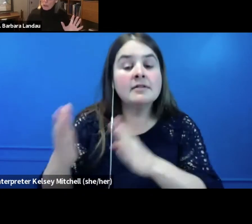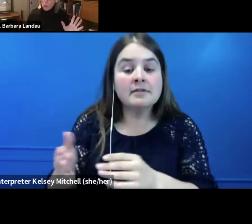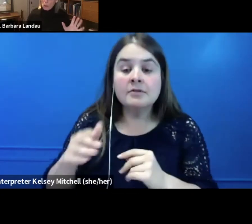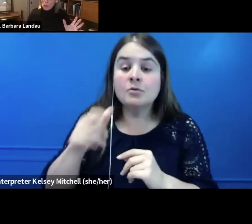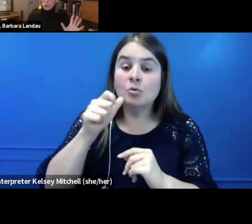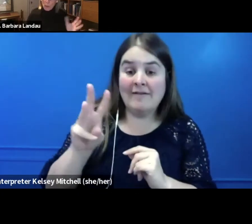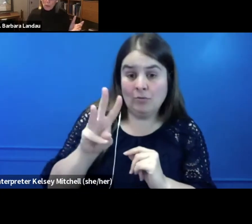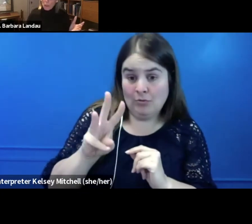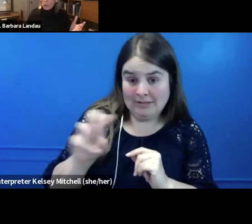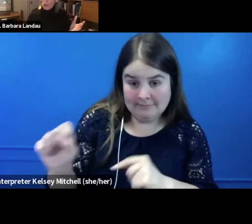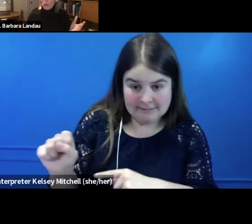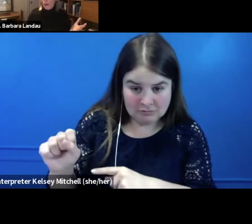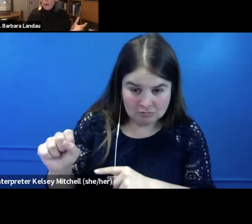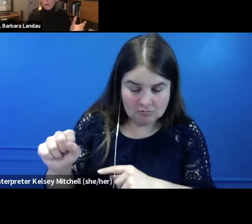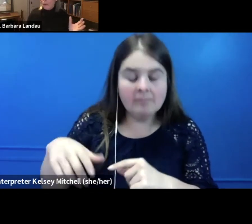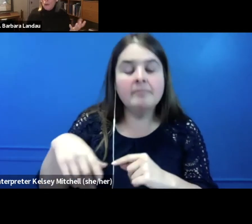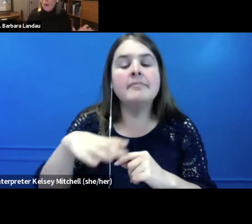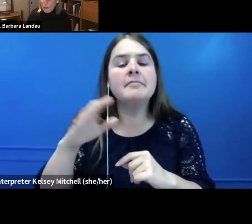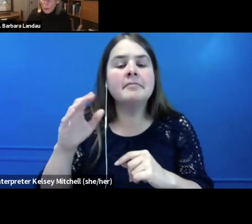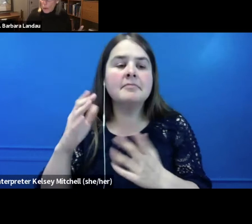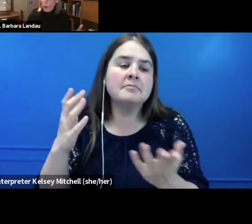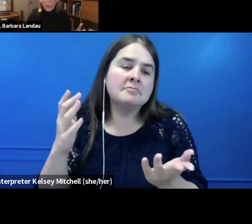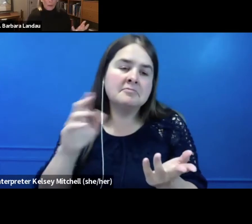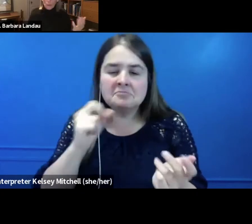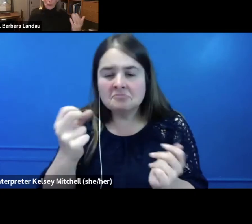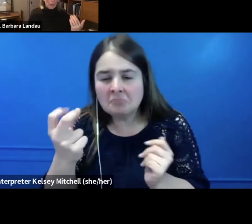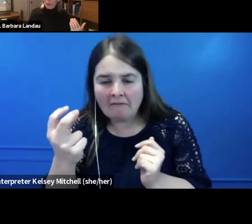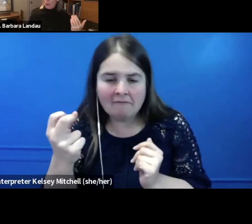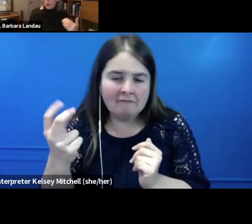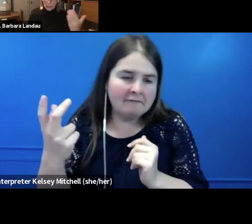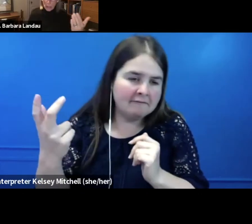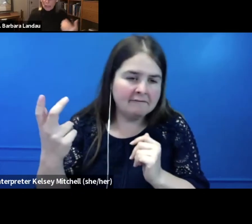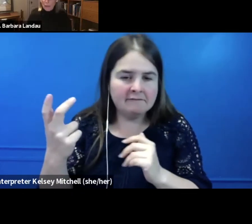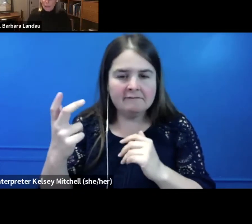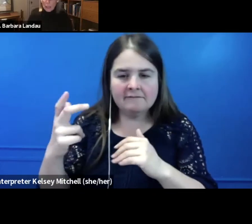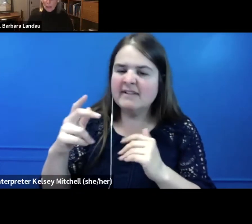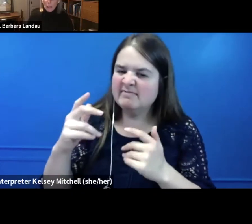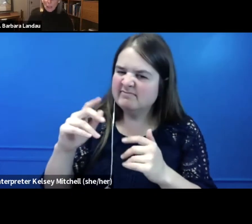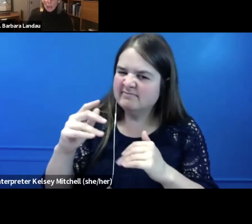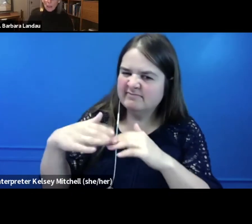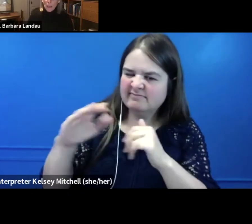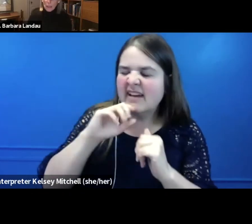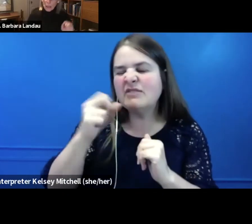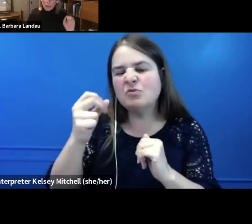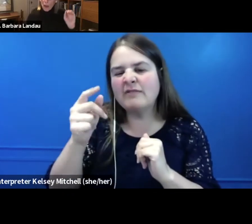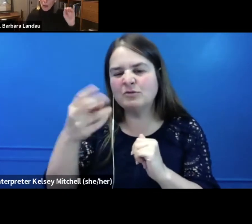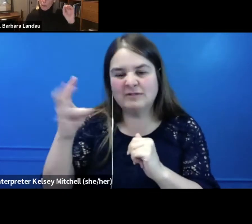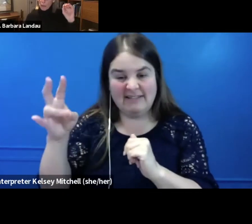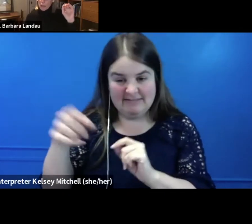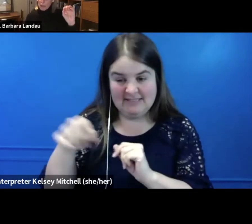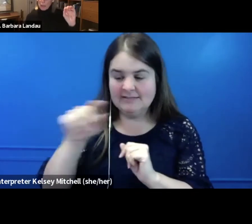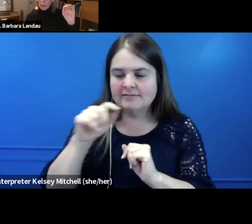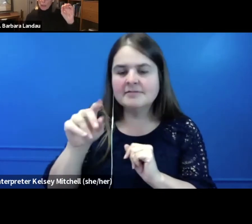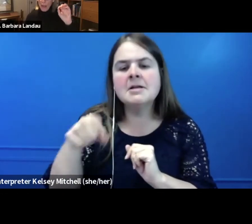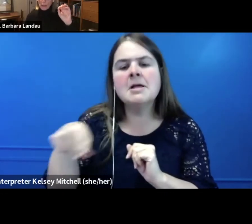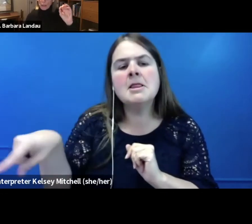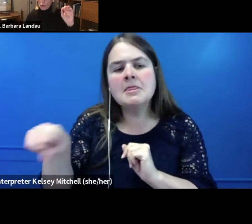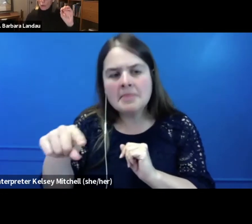william syndrome individuals who are around 12 years old and span between 10 and 17